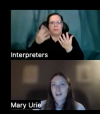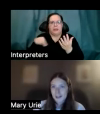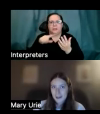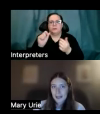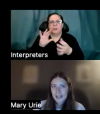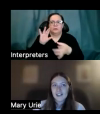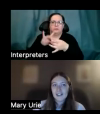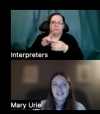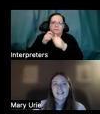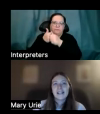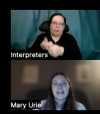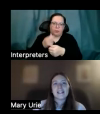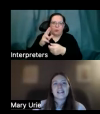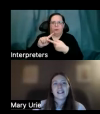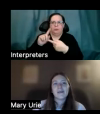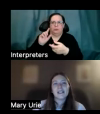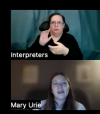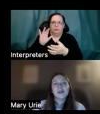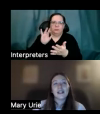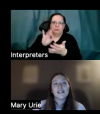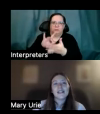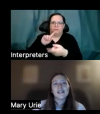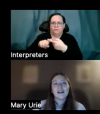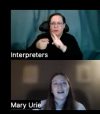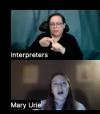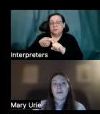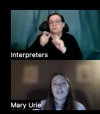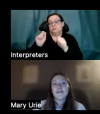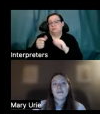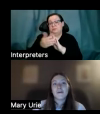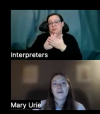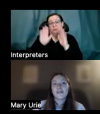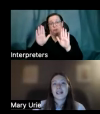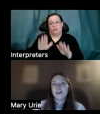follow their page. And that can be a great option for real time